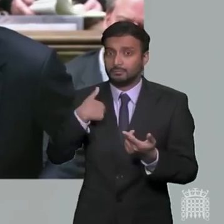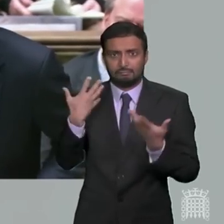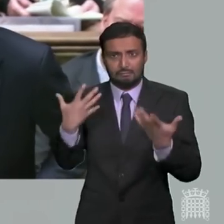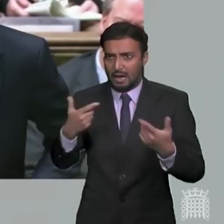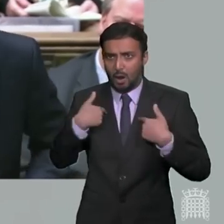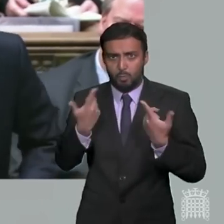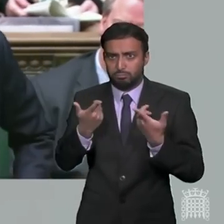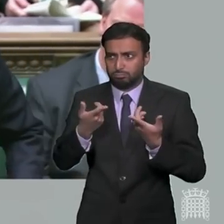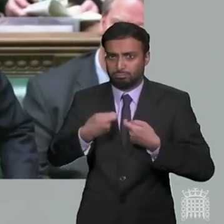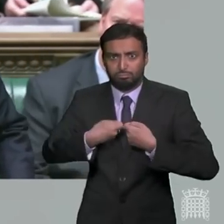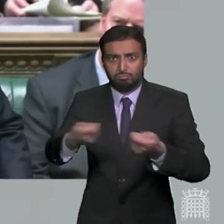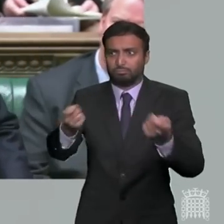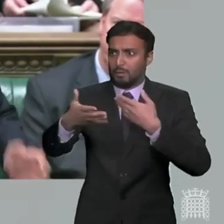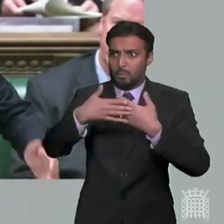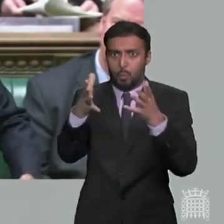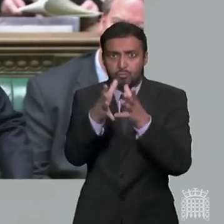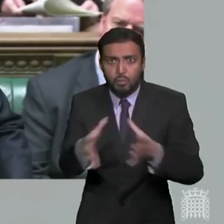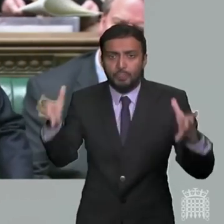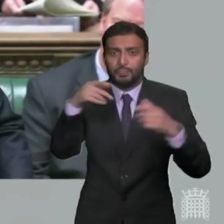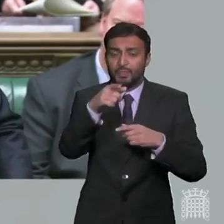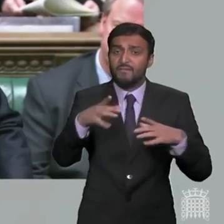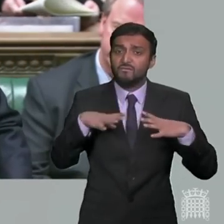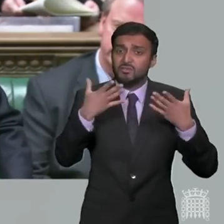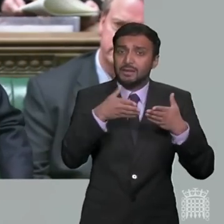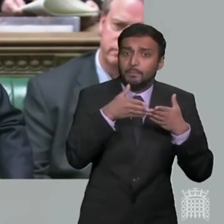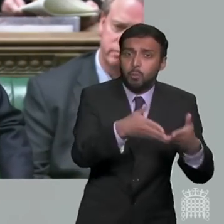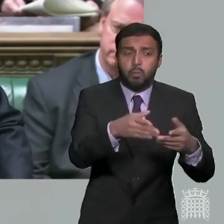We are investing in apprenticeships. We are protecting research and development.